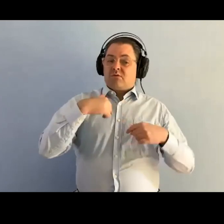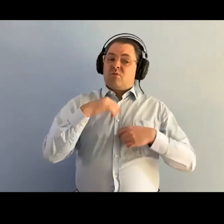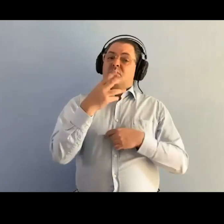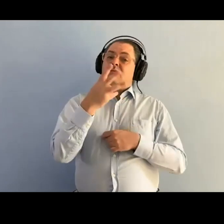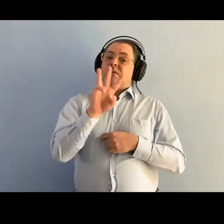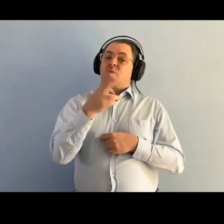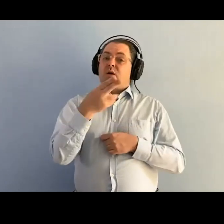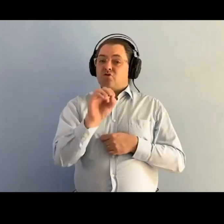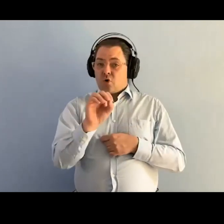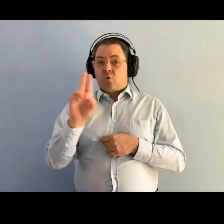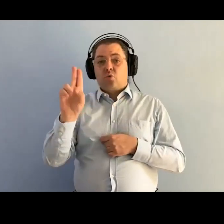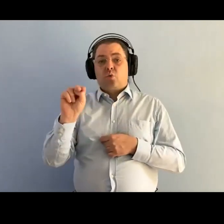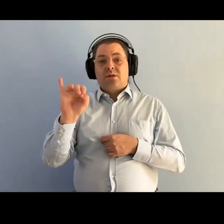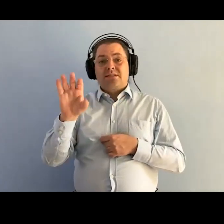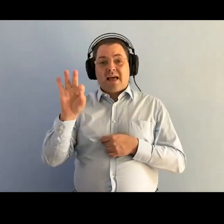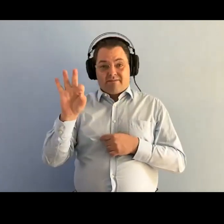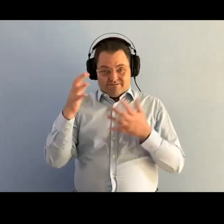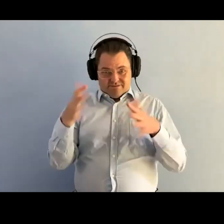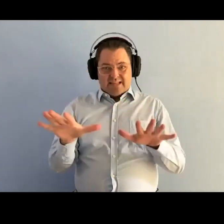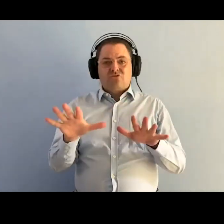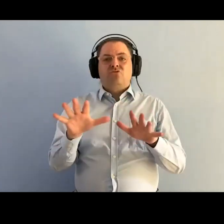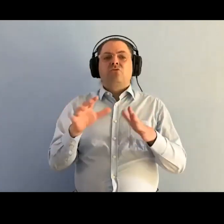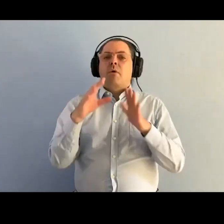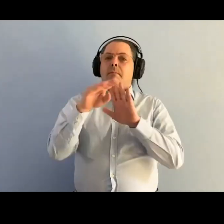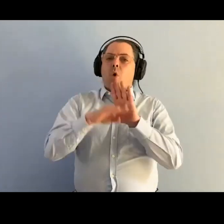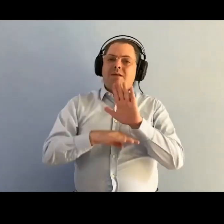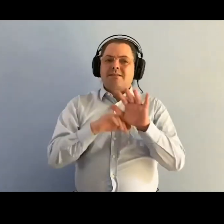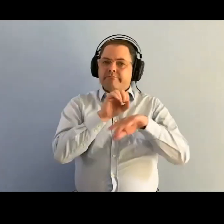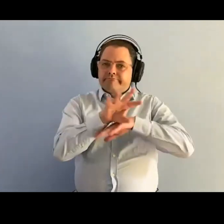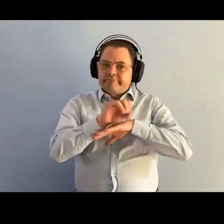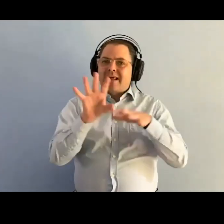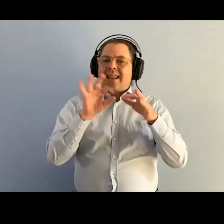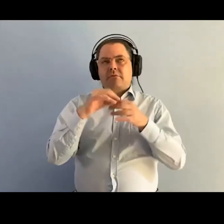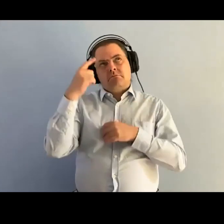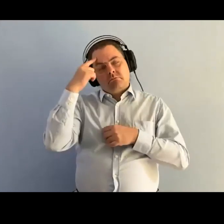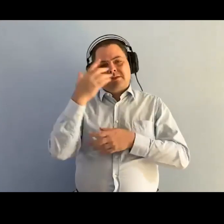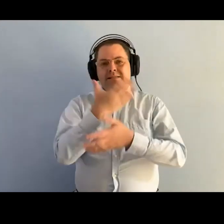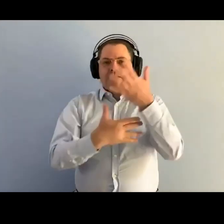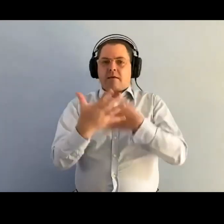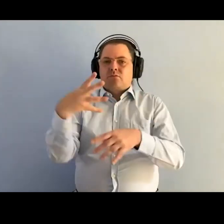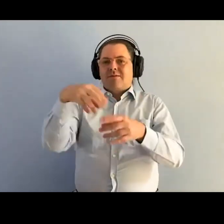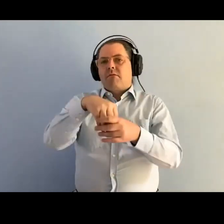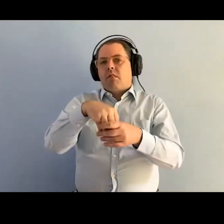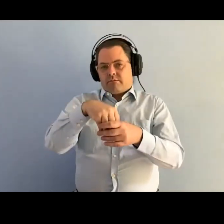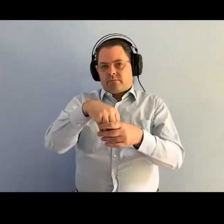be to all COVID-19 immunization programs. In light of this in April of this year UNICEF actually launched a policy brief